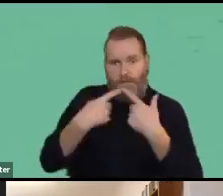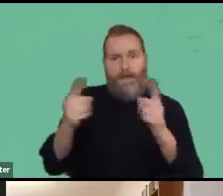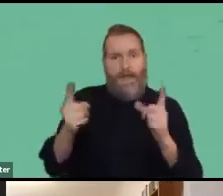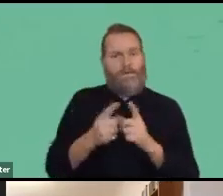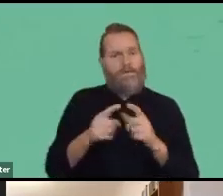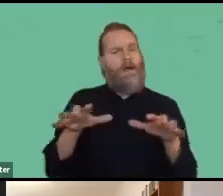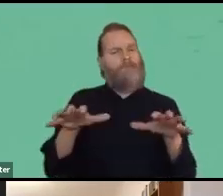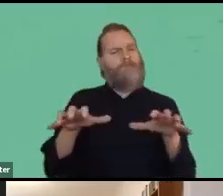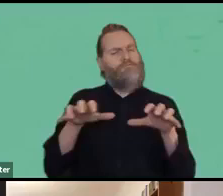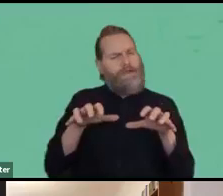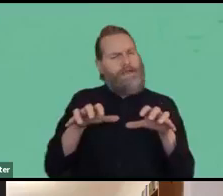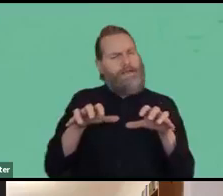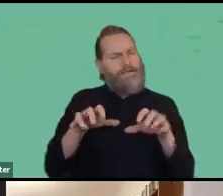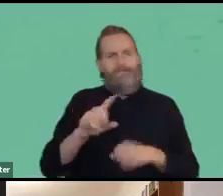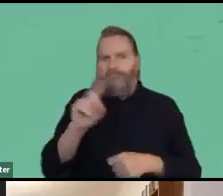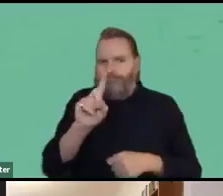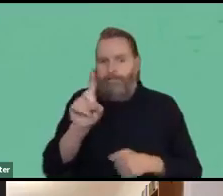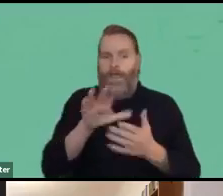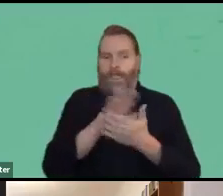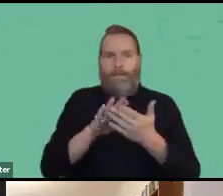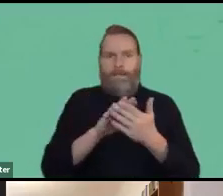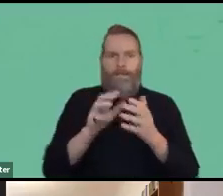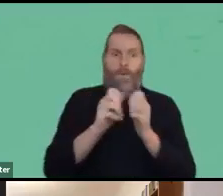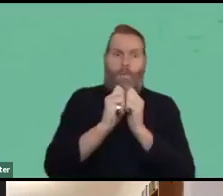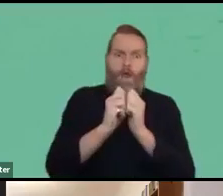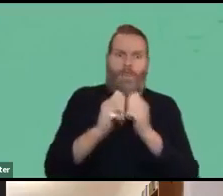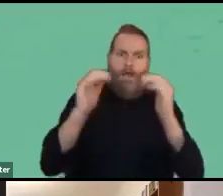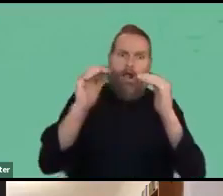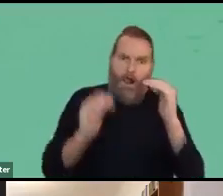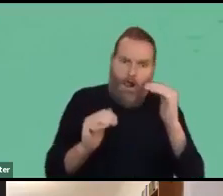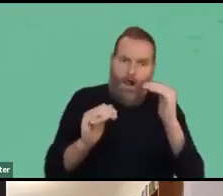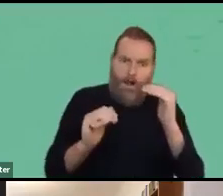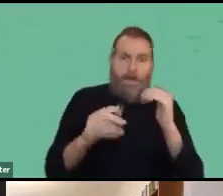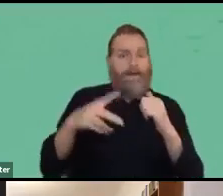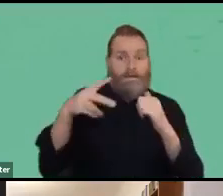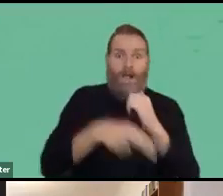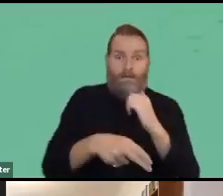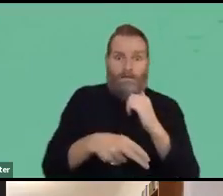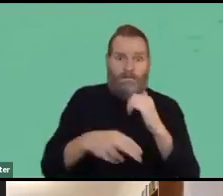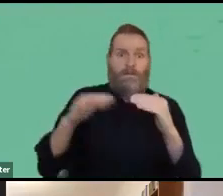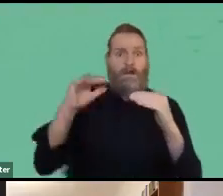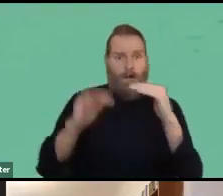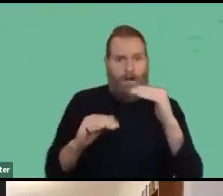terms so let's start off by calling it what it is, we know that after Mr Sunak’s announcement